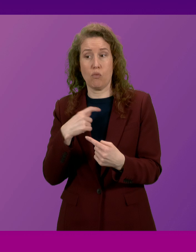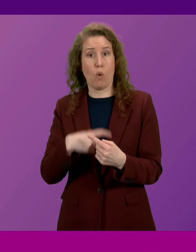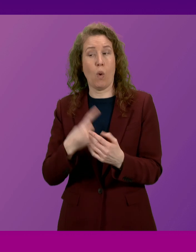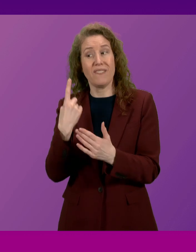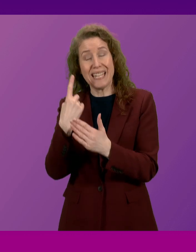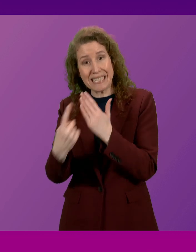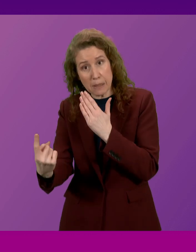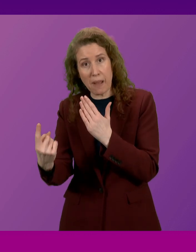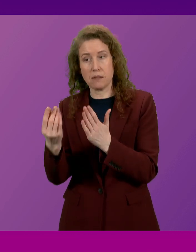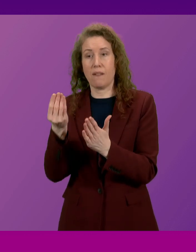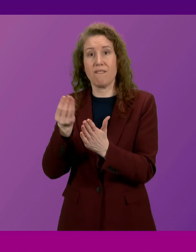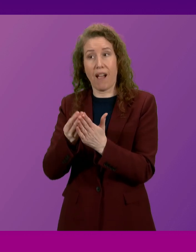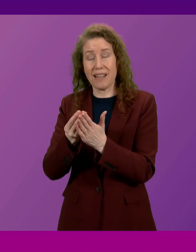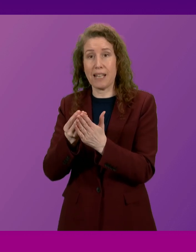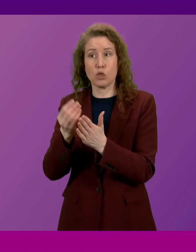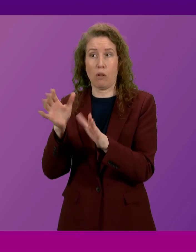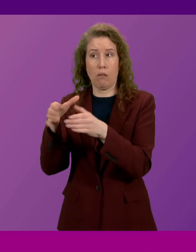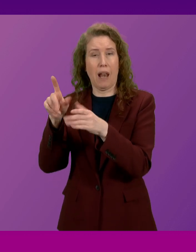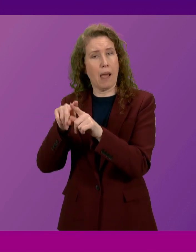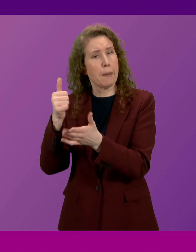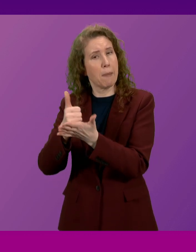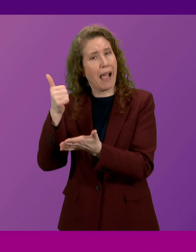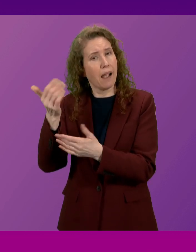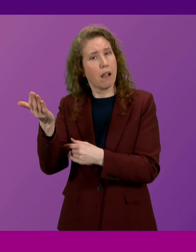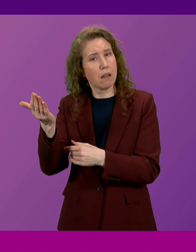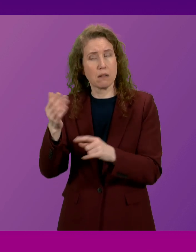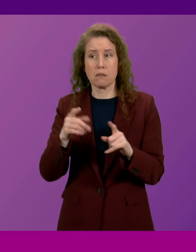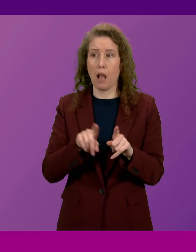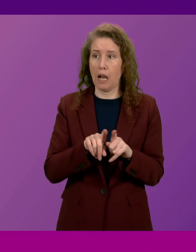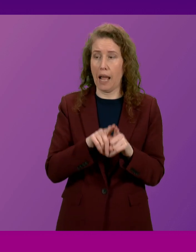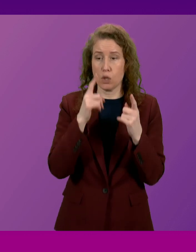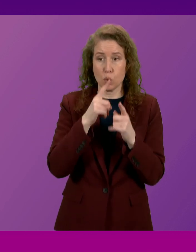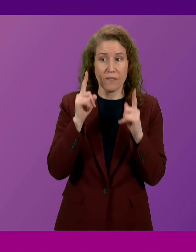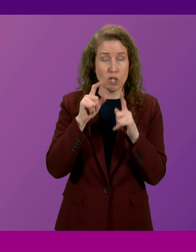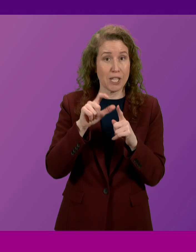financial institutions, such as banks, and the fact that the University of Dundee is an